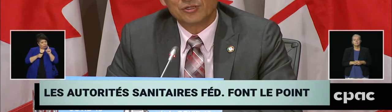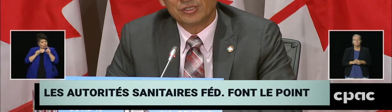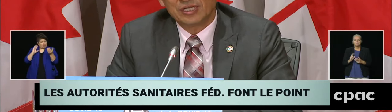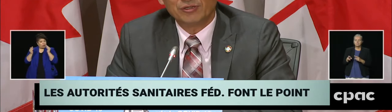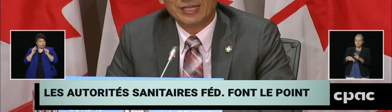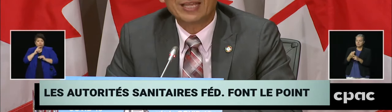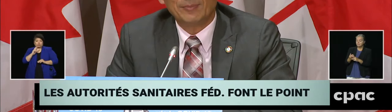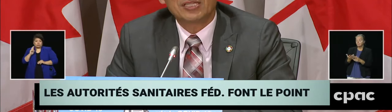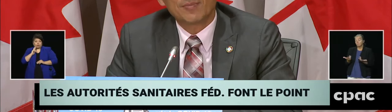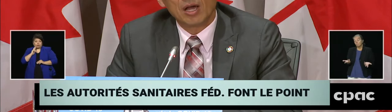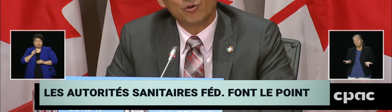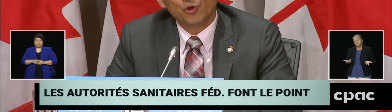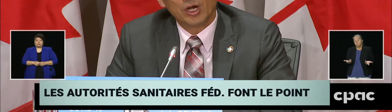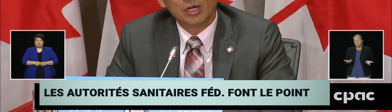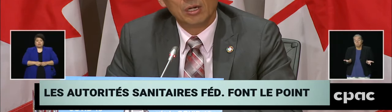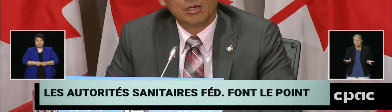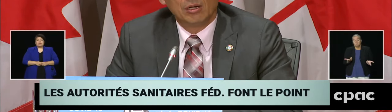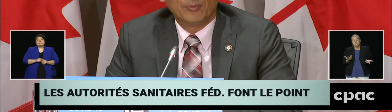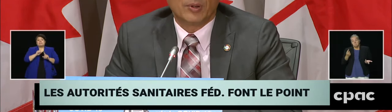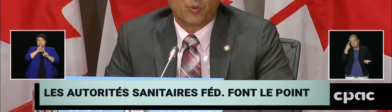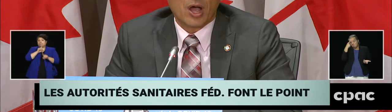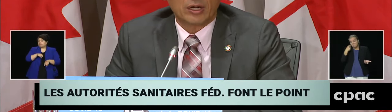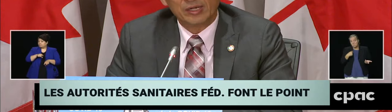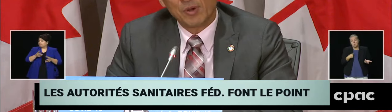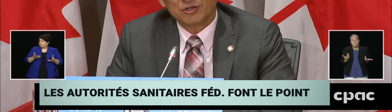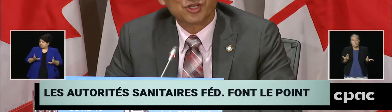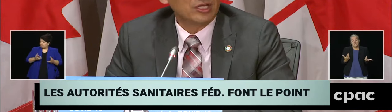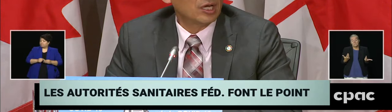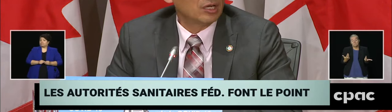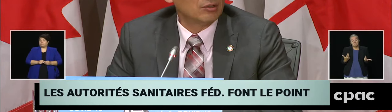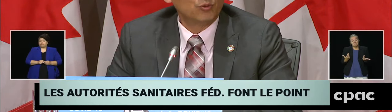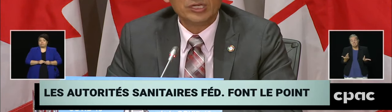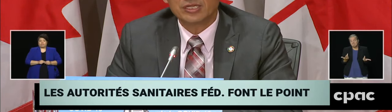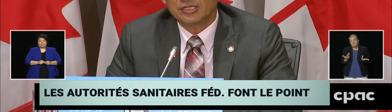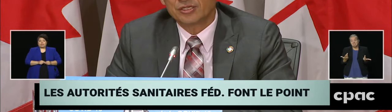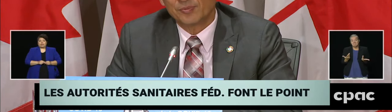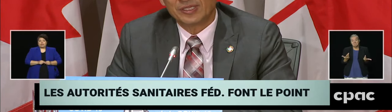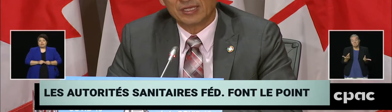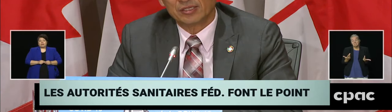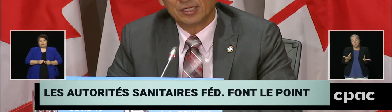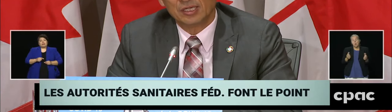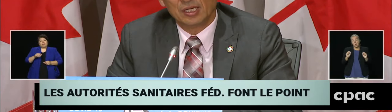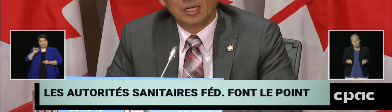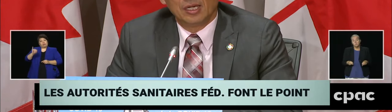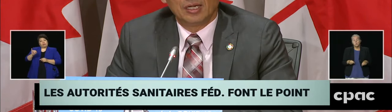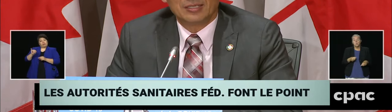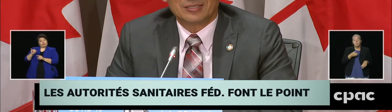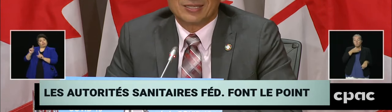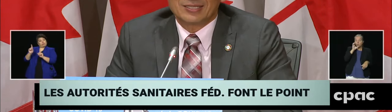RESTAURANT?